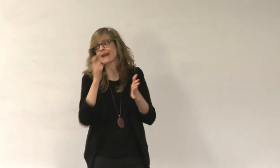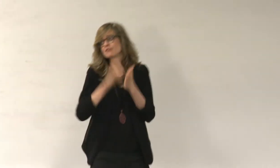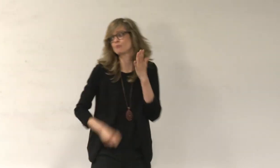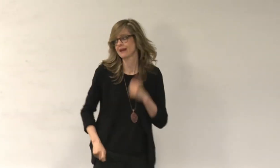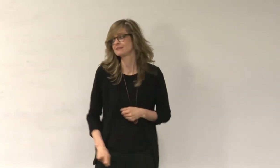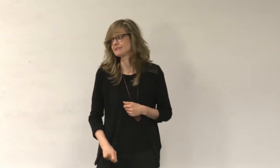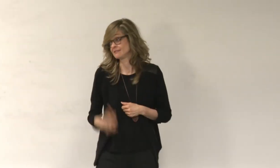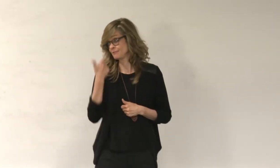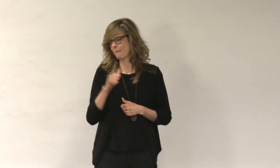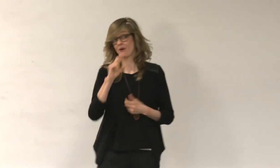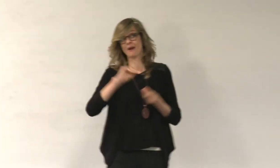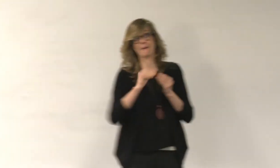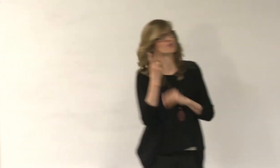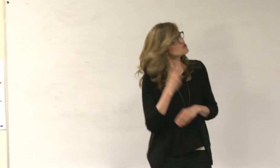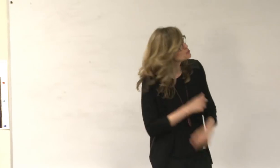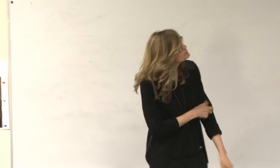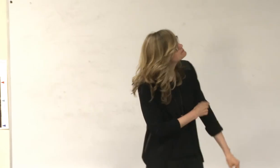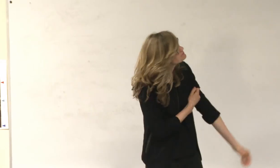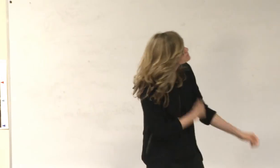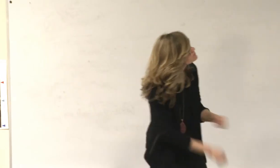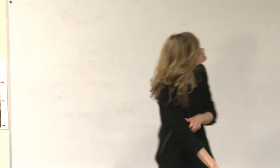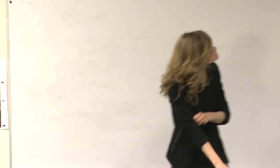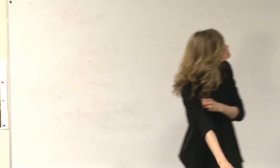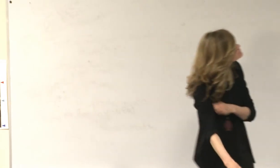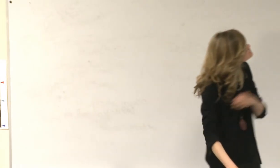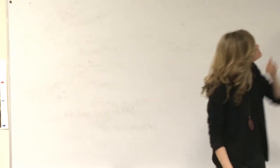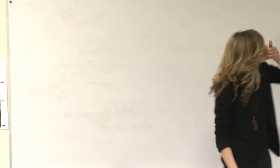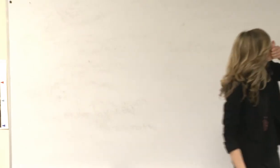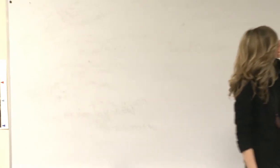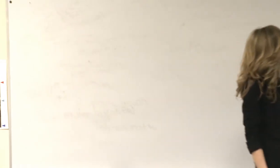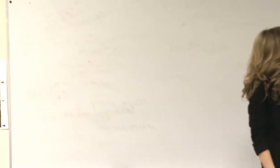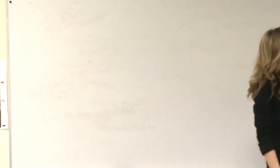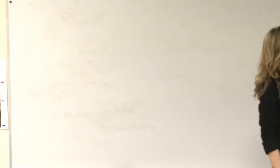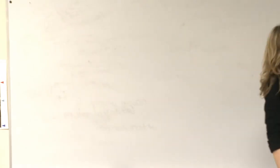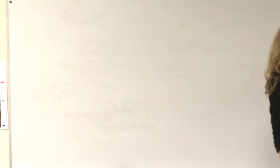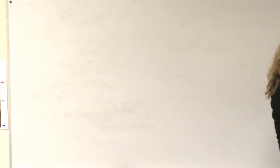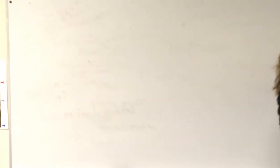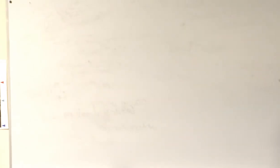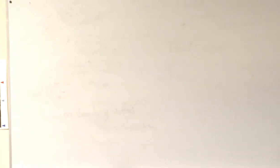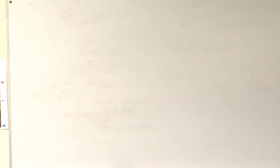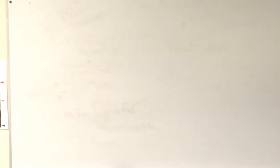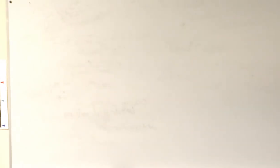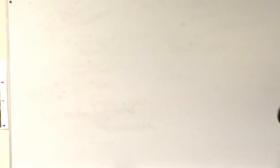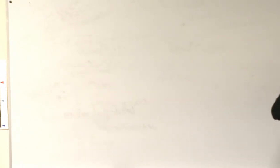SO, REMEMBER, I WANTED TO WRITE. THAT WAS ITEM NUMBER TWO I WOULD DO IF